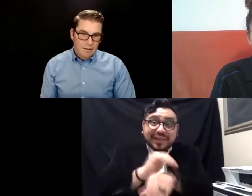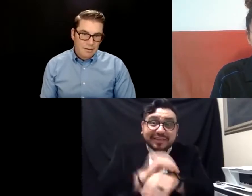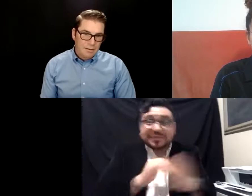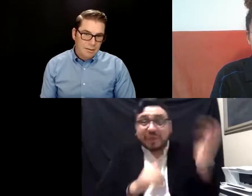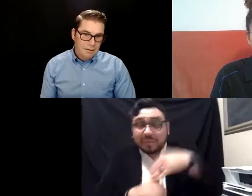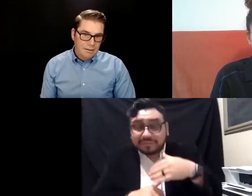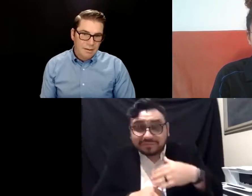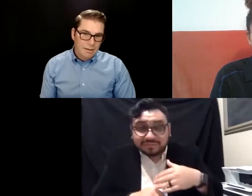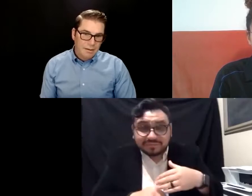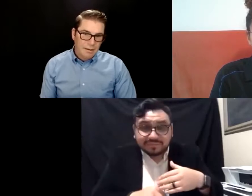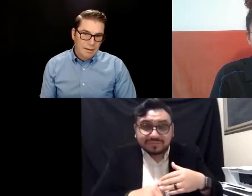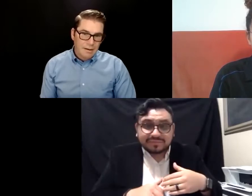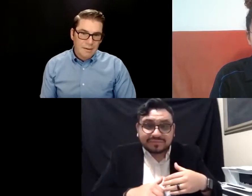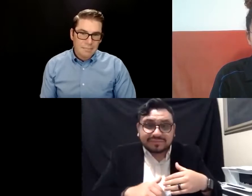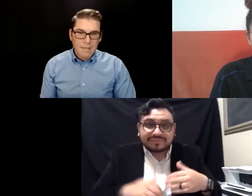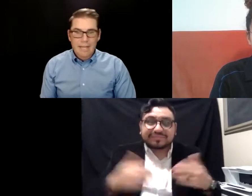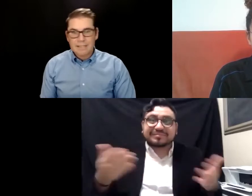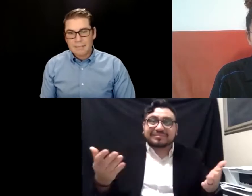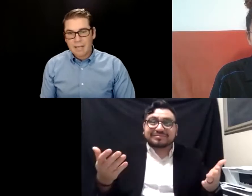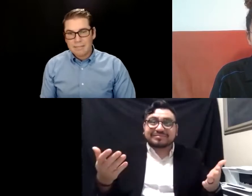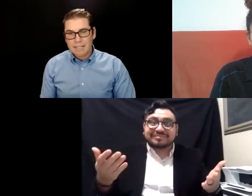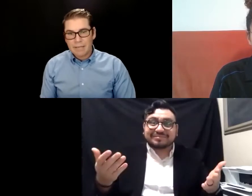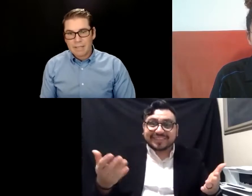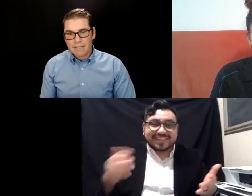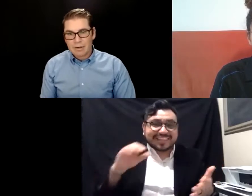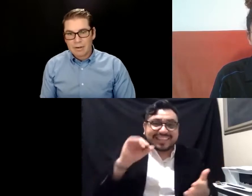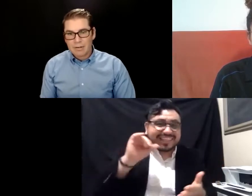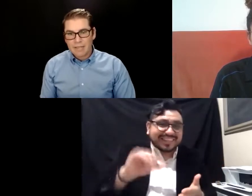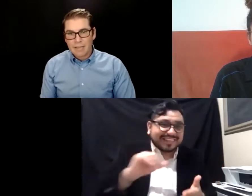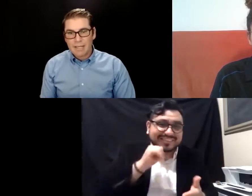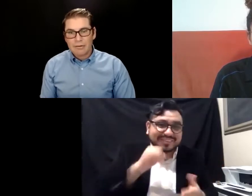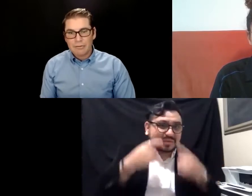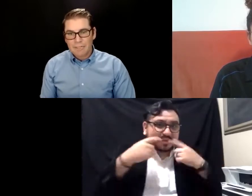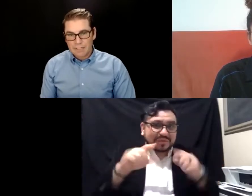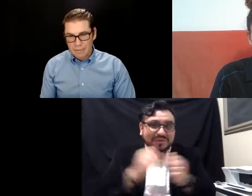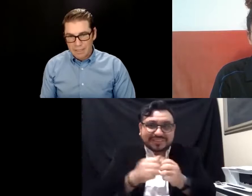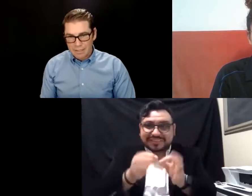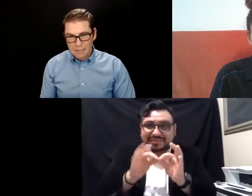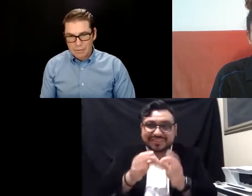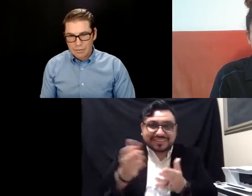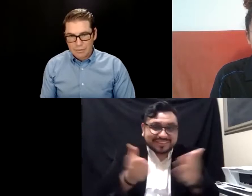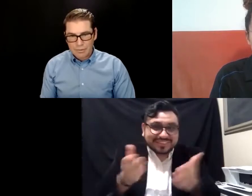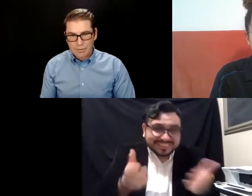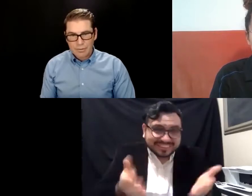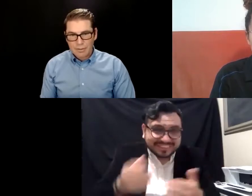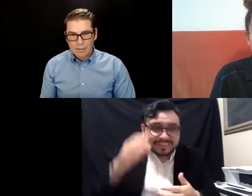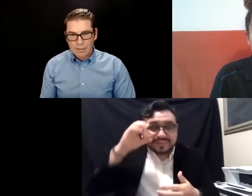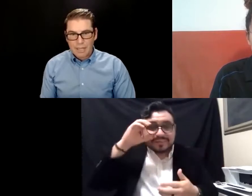Um, and sometimes it would be a struggle in a group situation too.